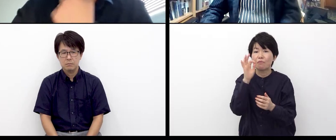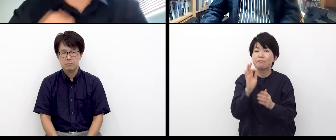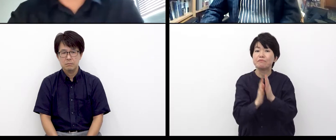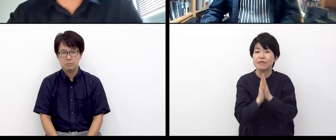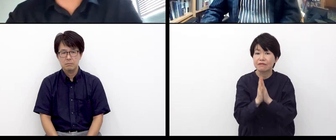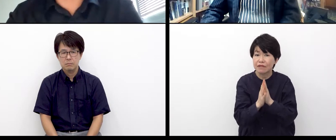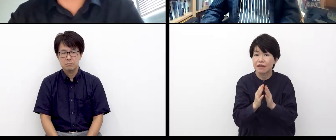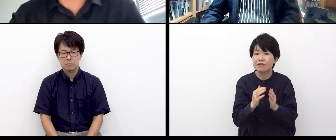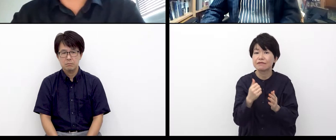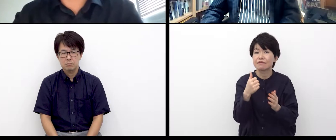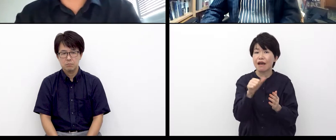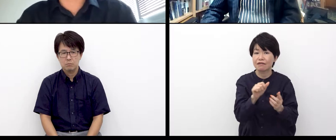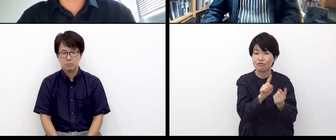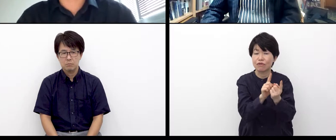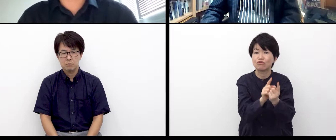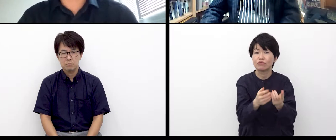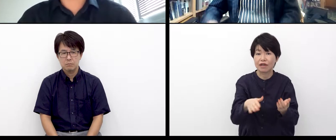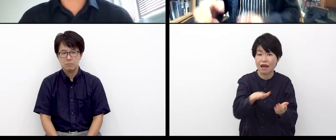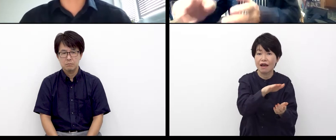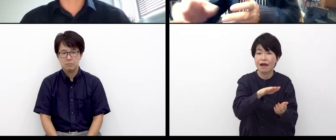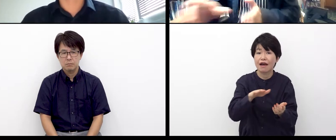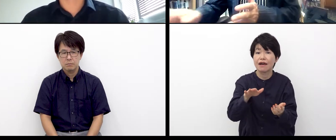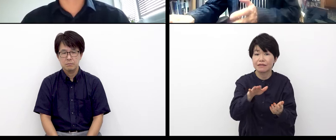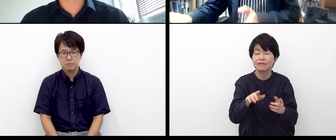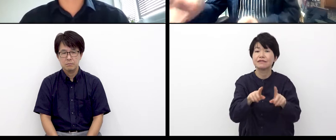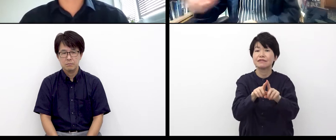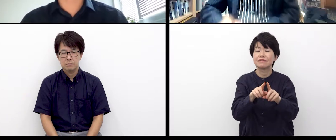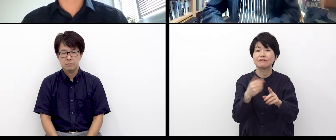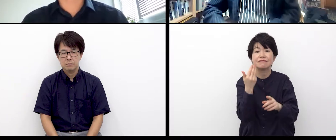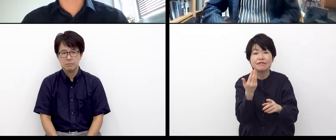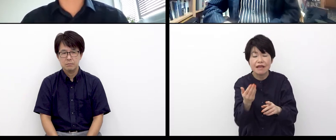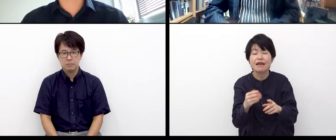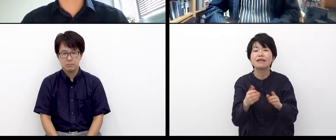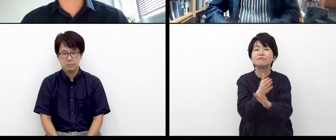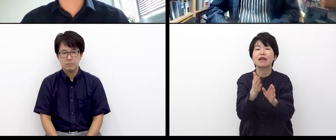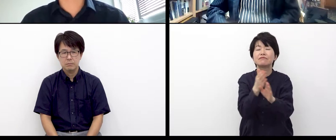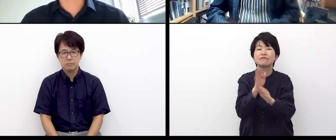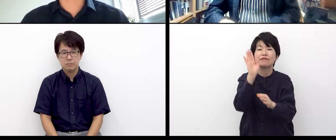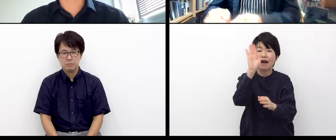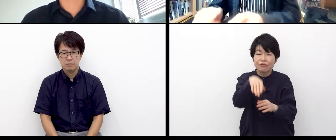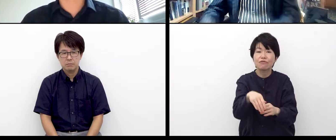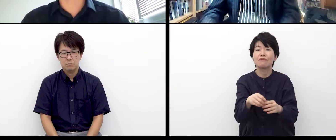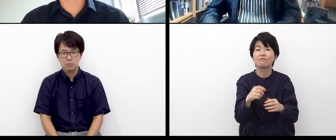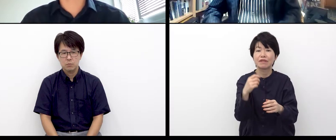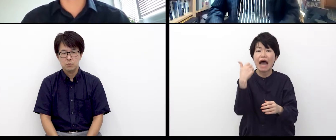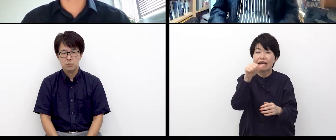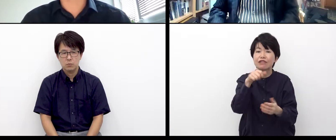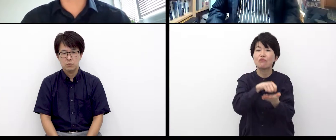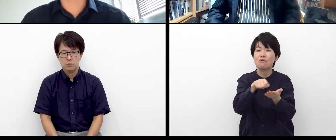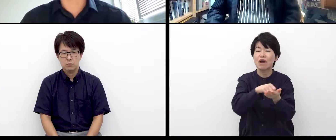and after a while, he comes to you again and takes the paper back, asking if you have done it.